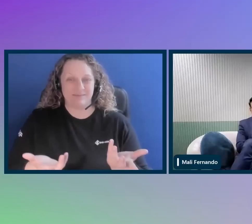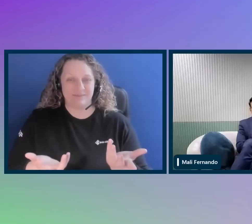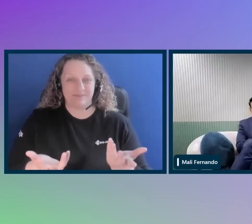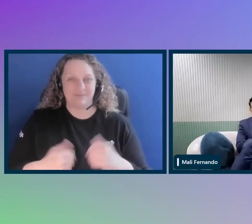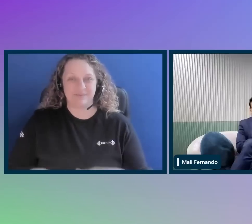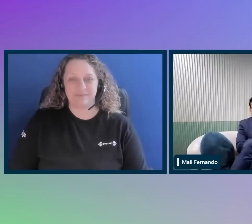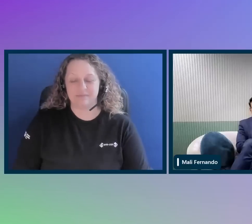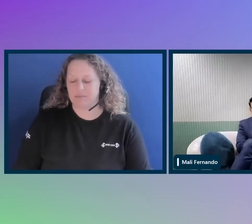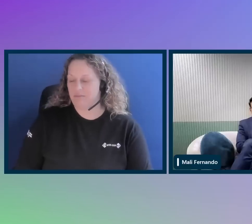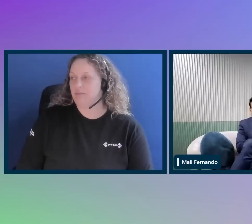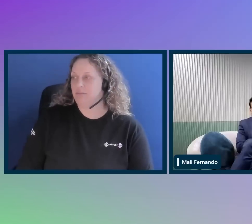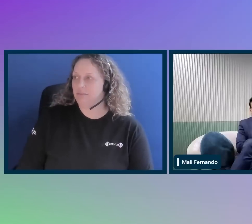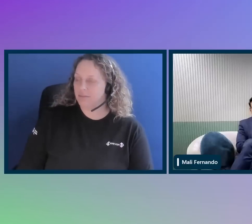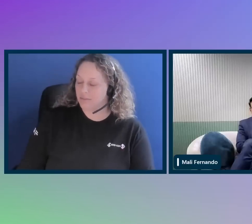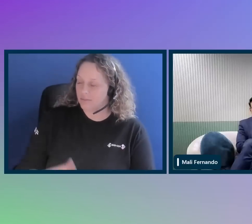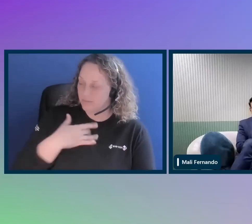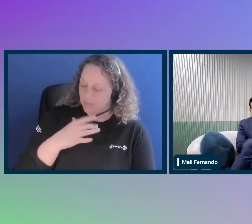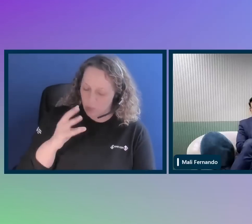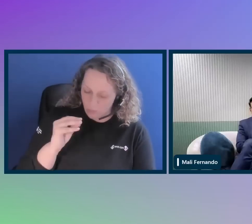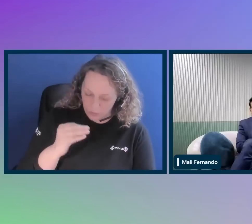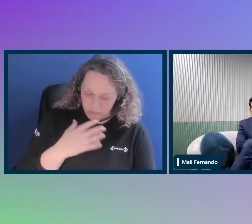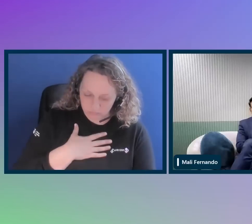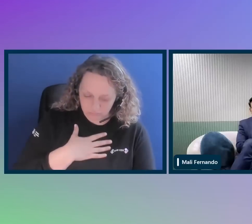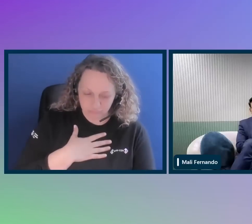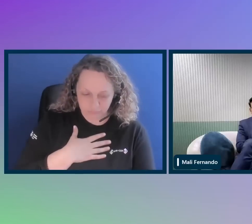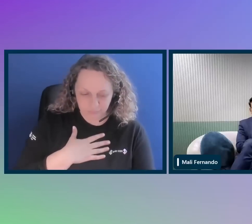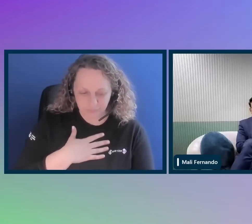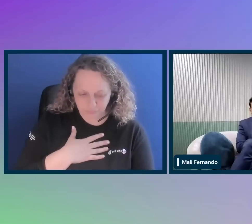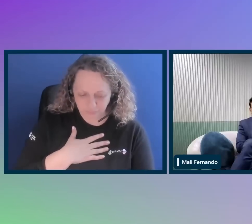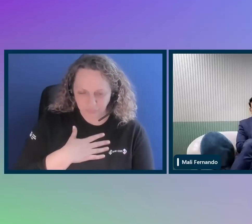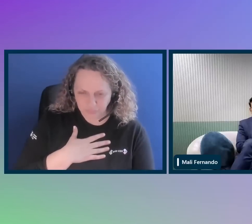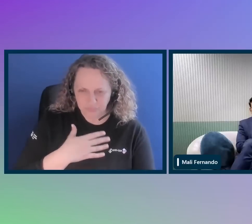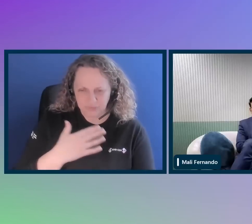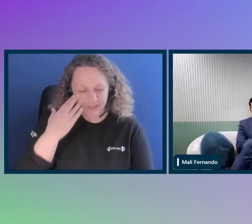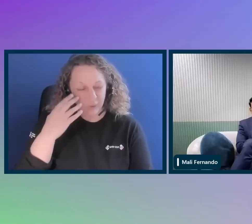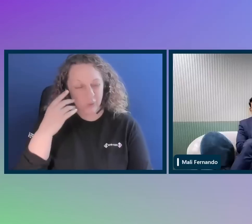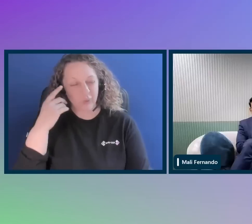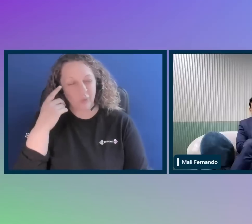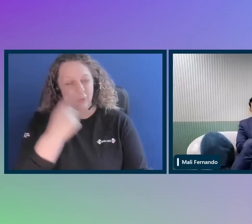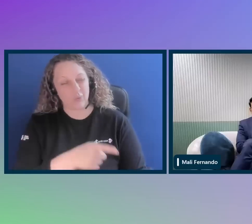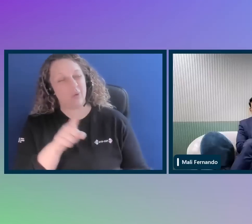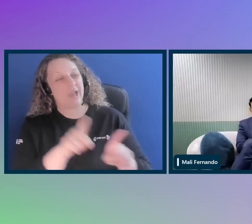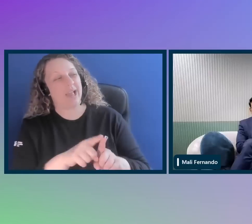Wow. So Mali, I know you as a leader must be inspiring every day